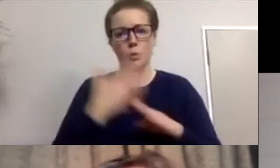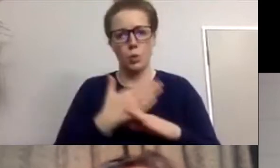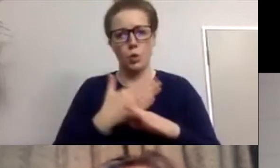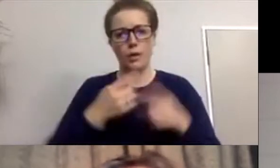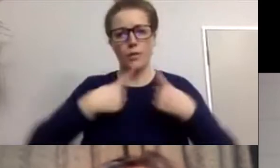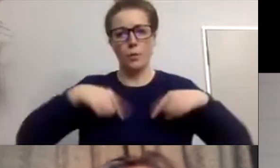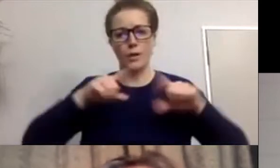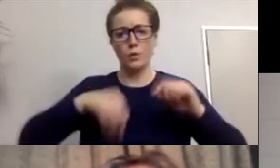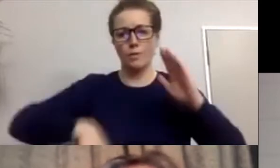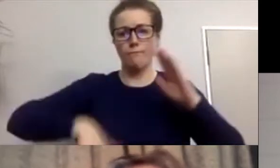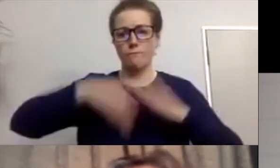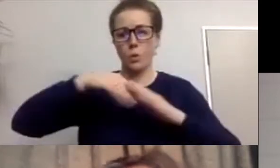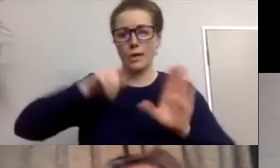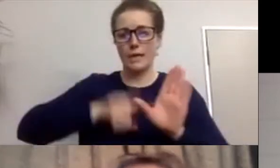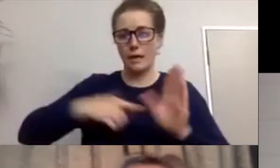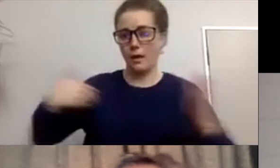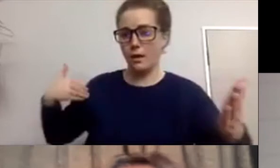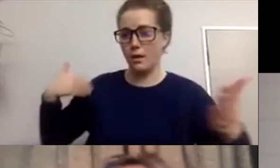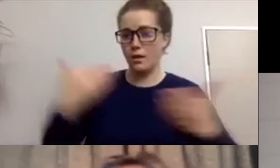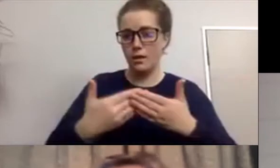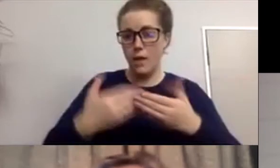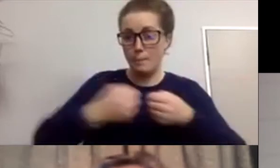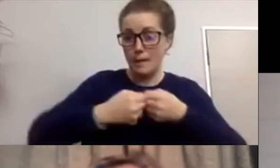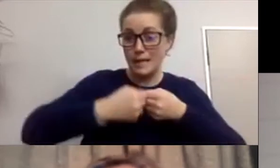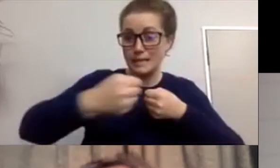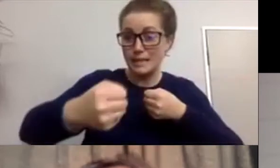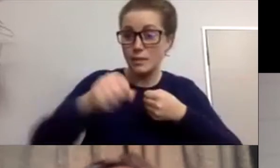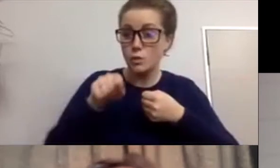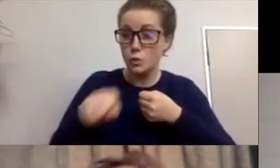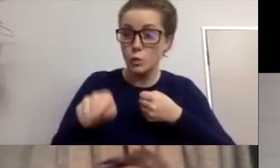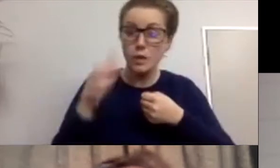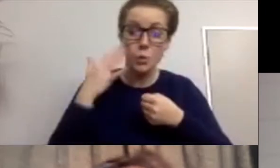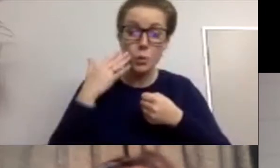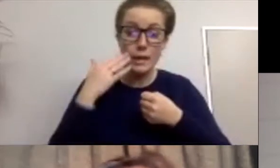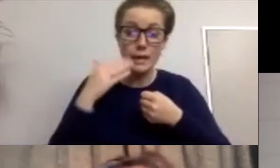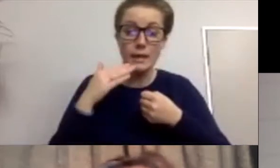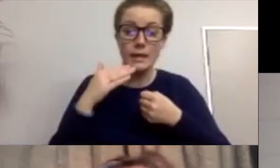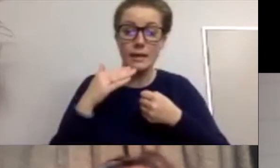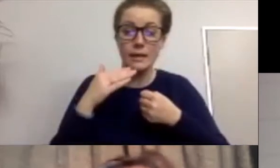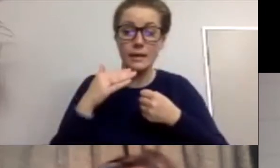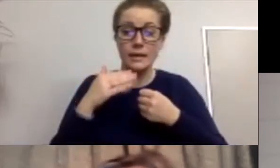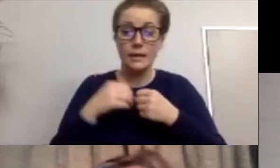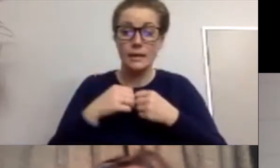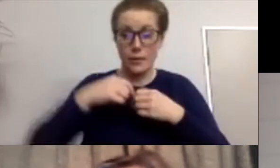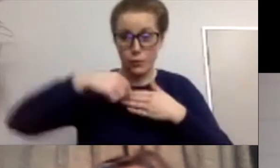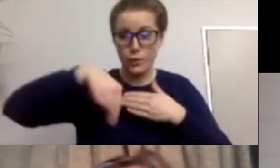now. It's just been extended to all yea, this year in Auckland and